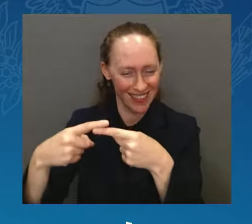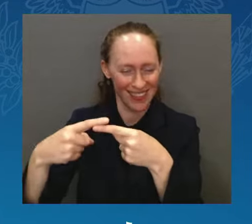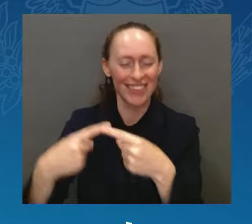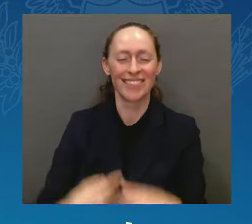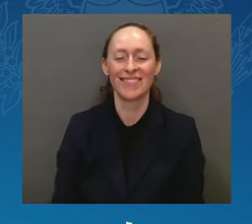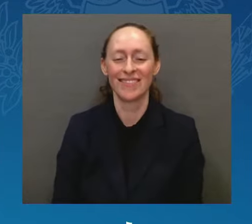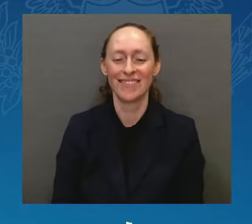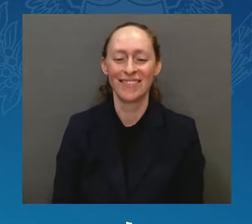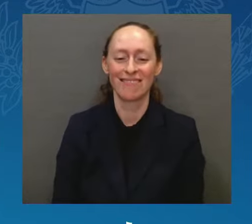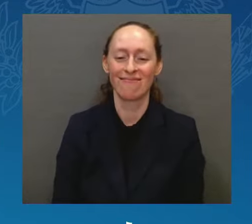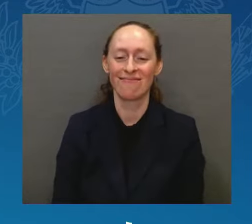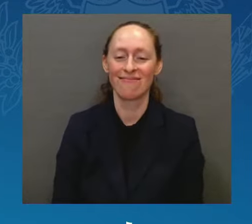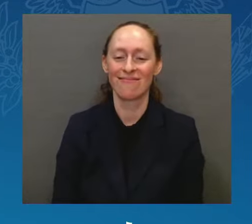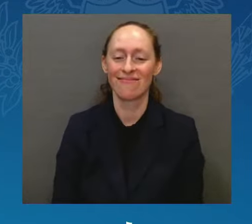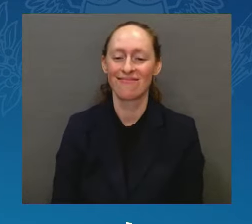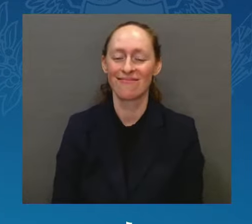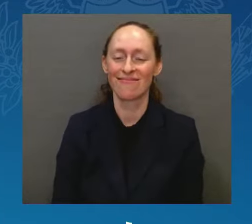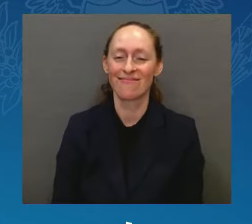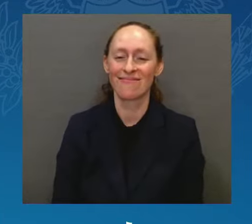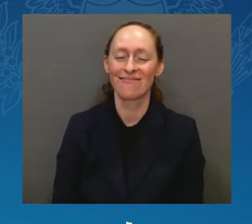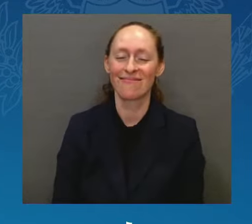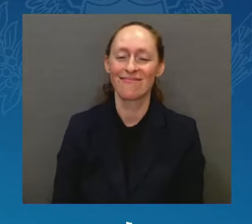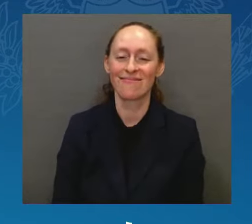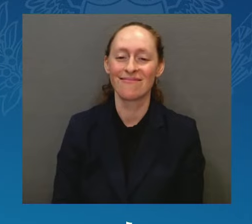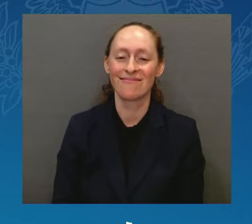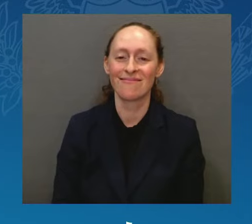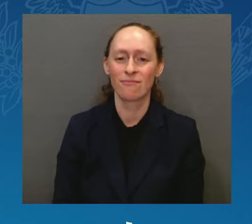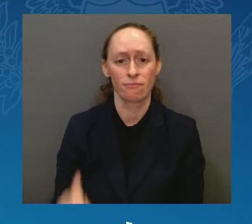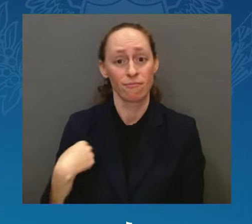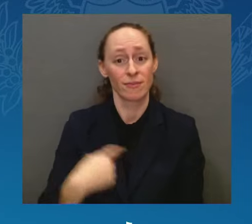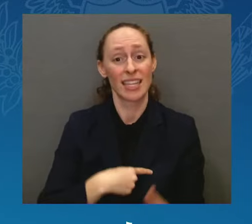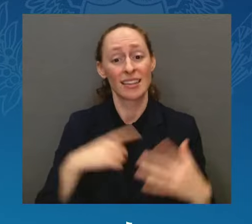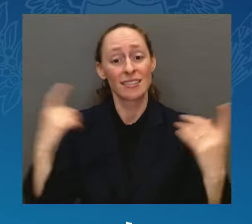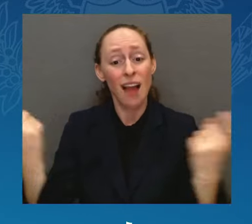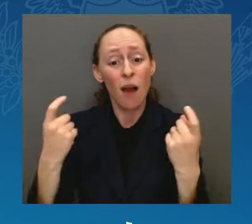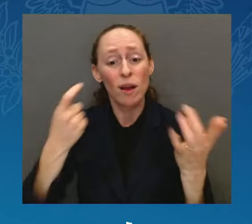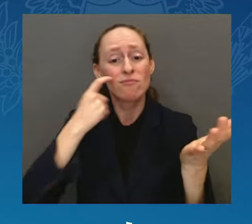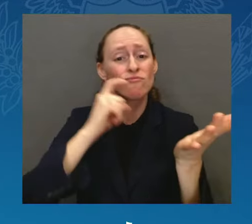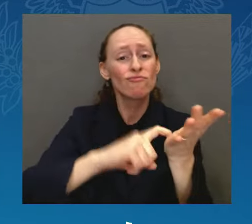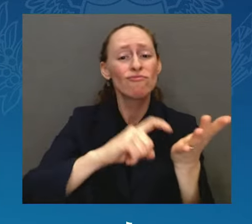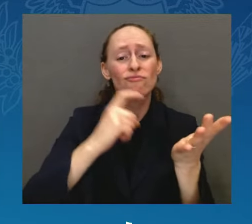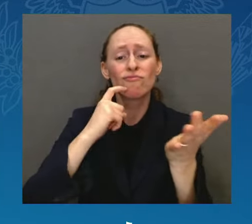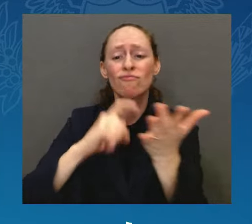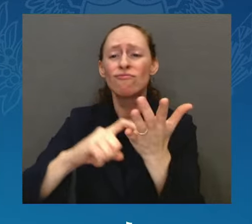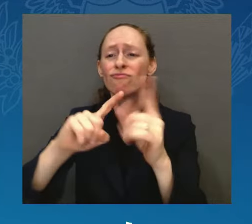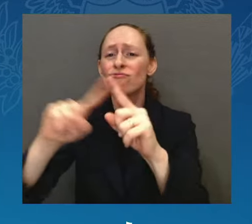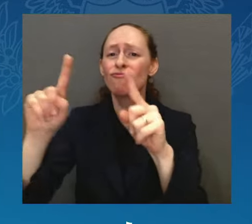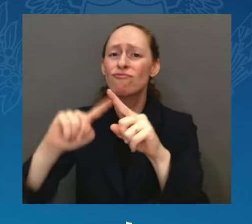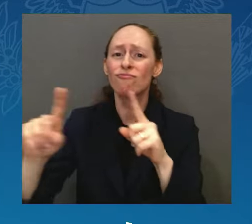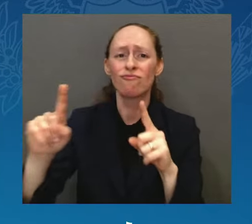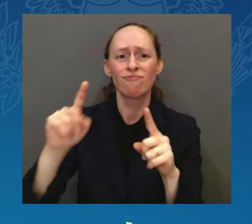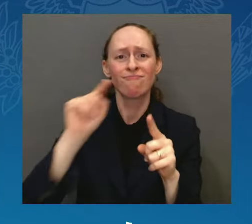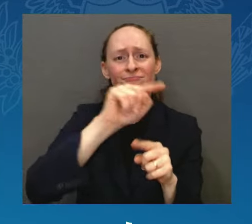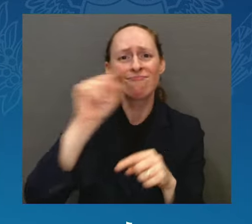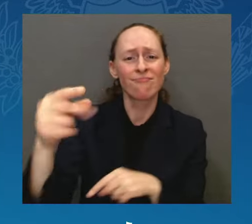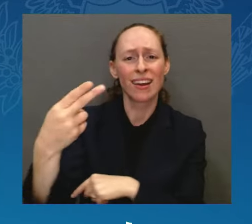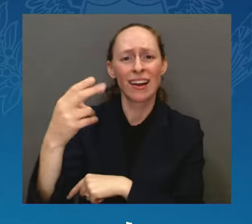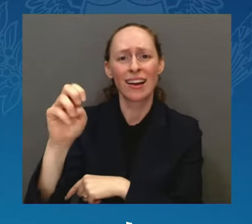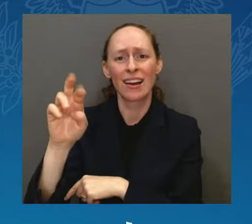And we celebrate the heroes on whose shoulders we stand: the generations of Hispanic leaders